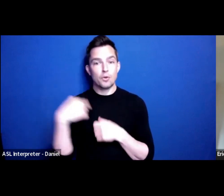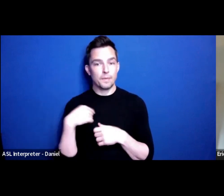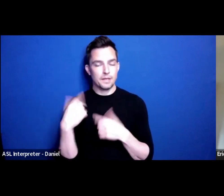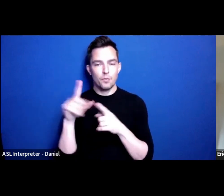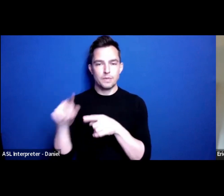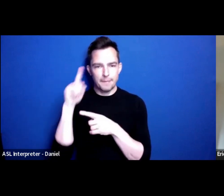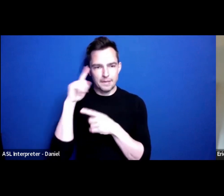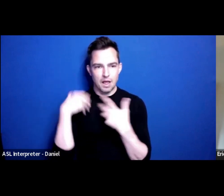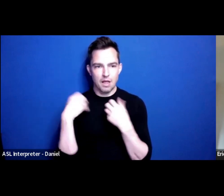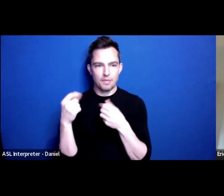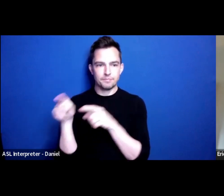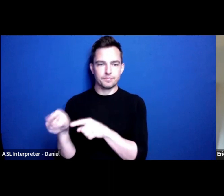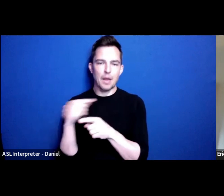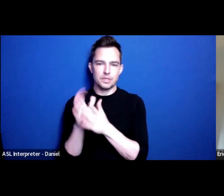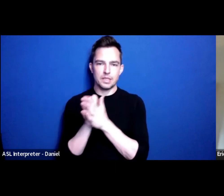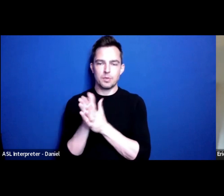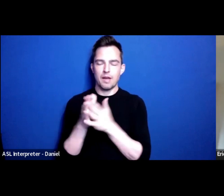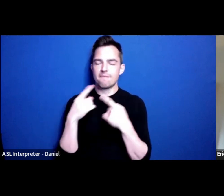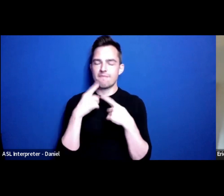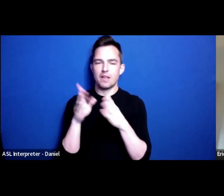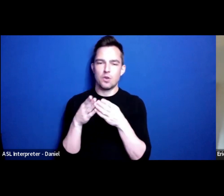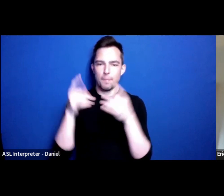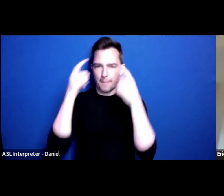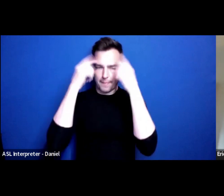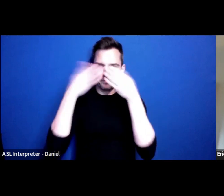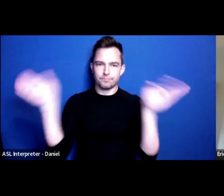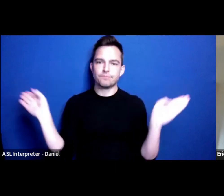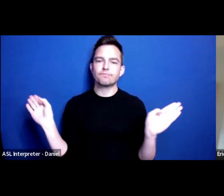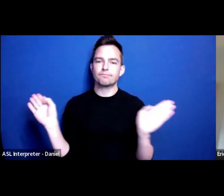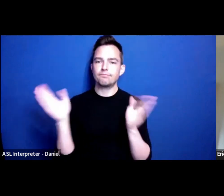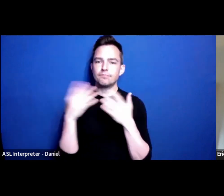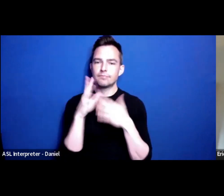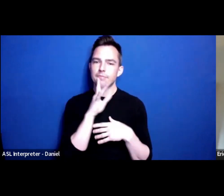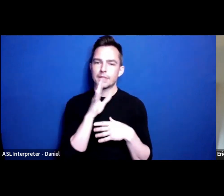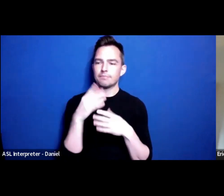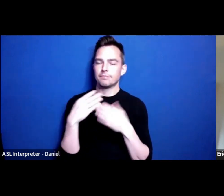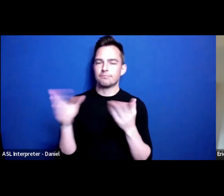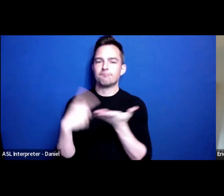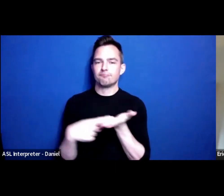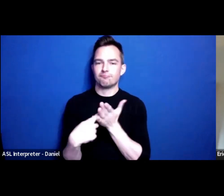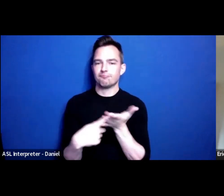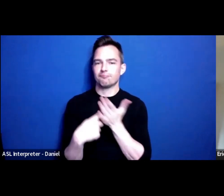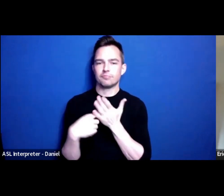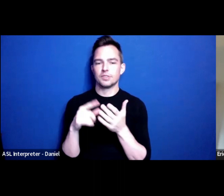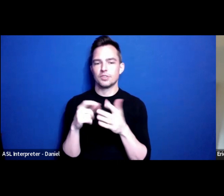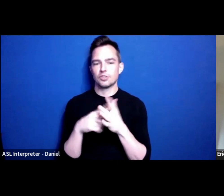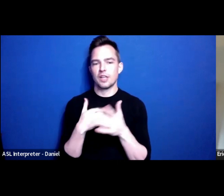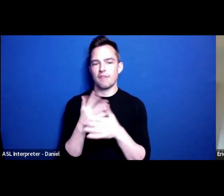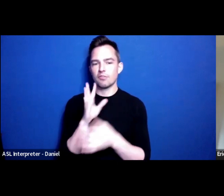really was diligent about it, I finally opened up, opened my mouth, and started having conversations. And they knew of